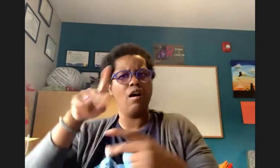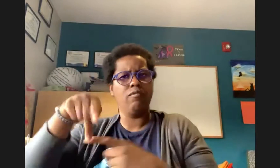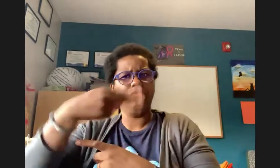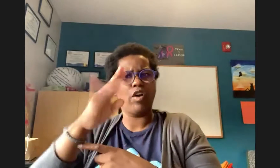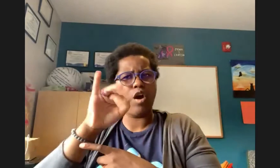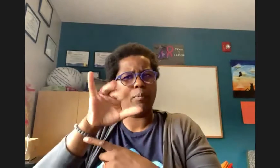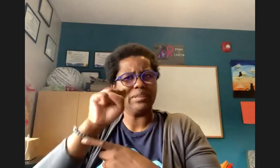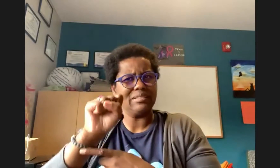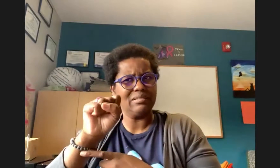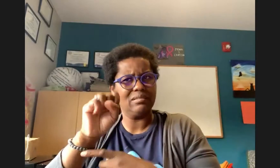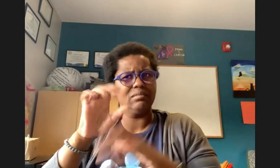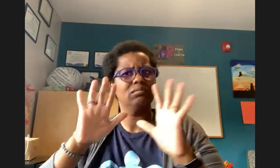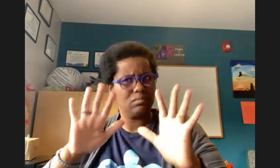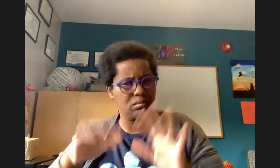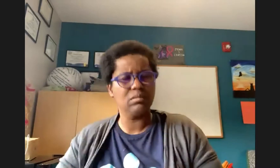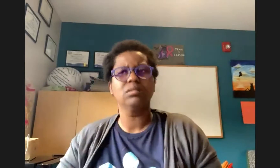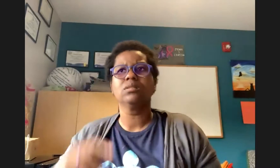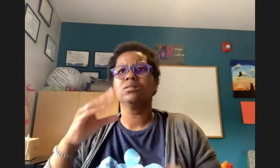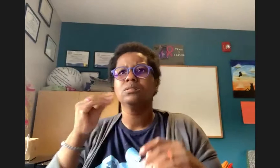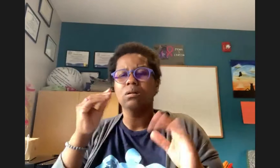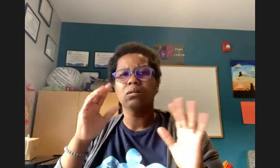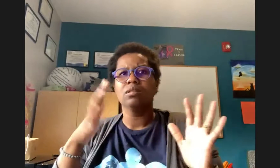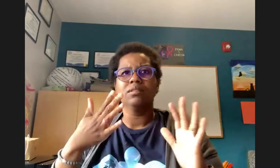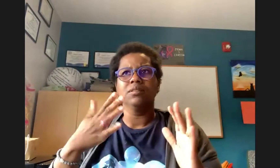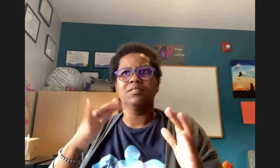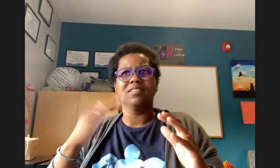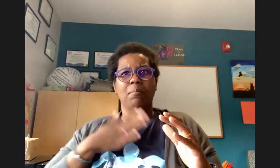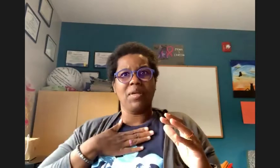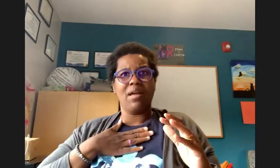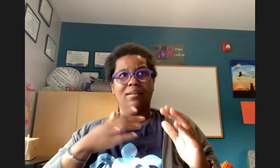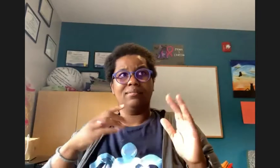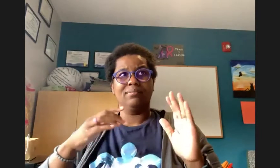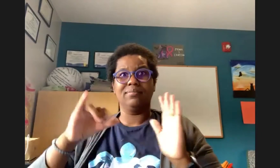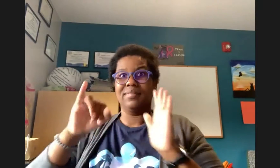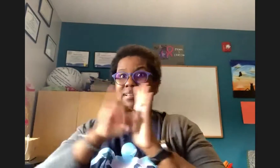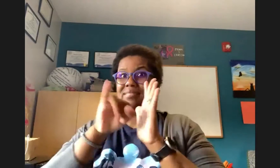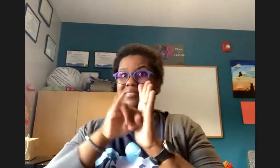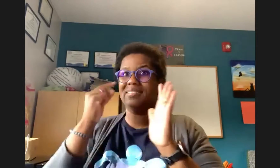I knew it was really important to have that visual input and access to communication.